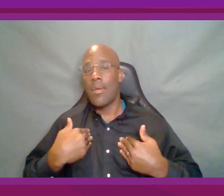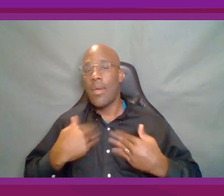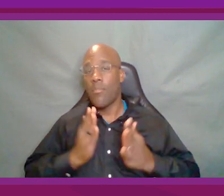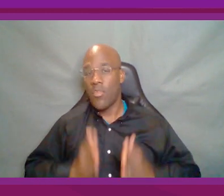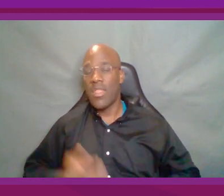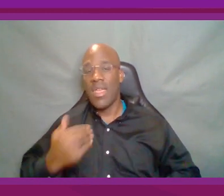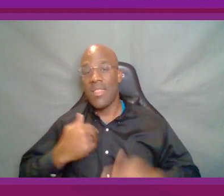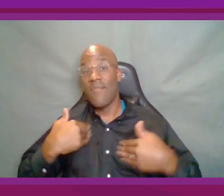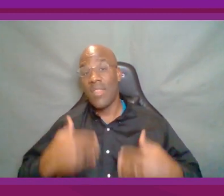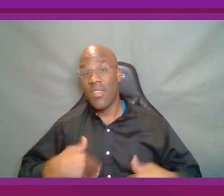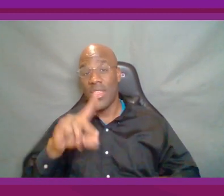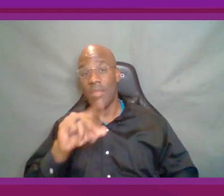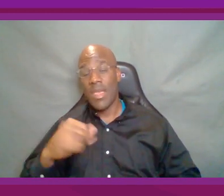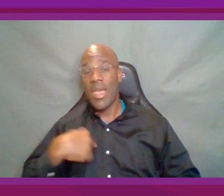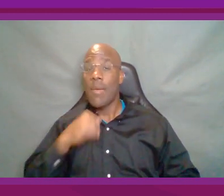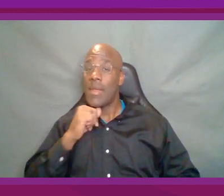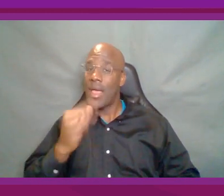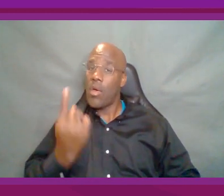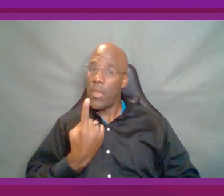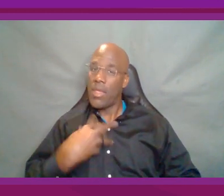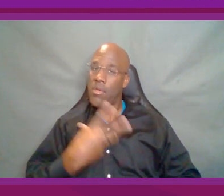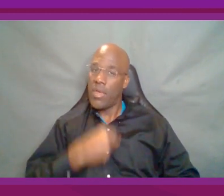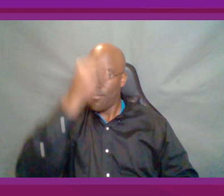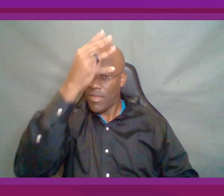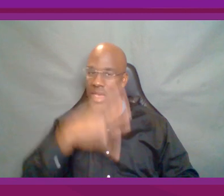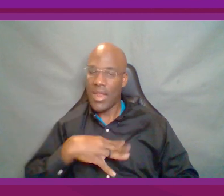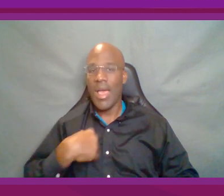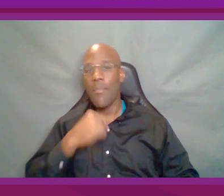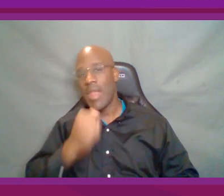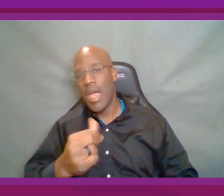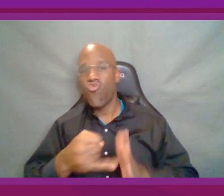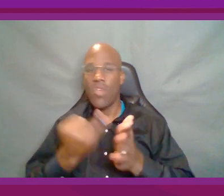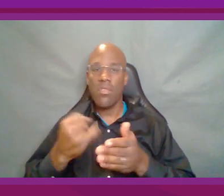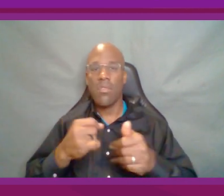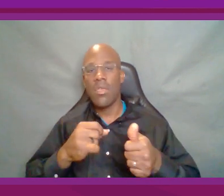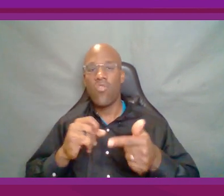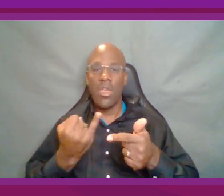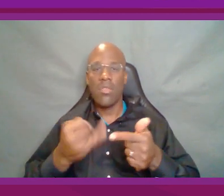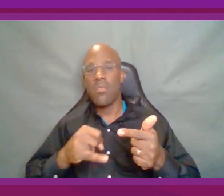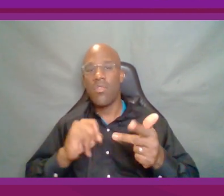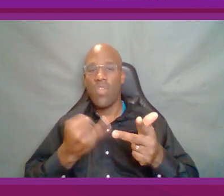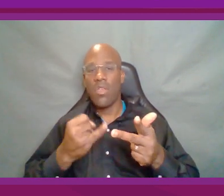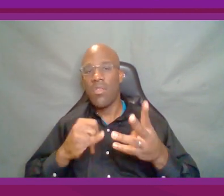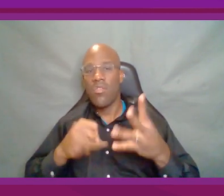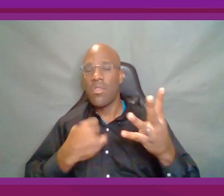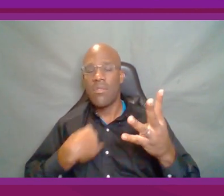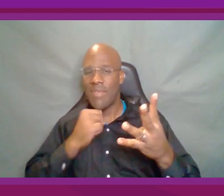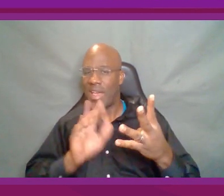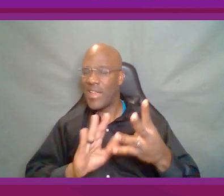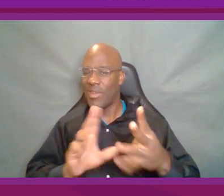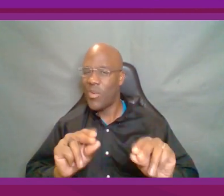I'm not just a trans man, I'm not just etc etc etc, and that's where we can look at the social